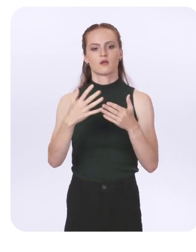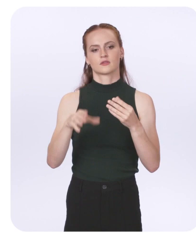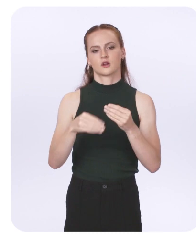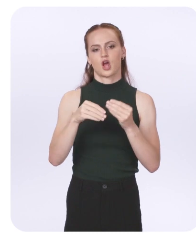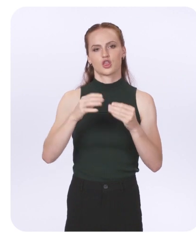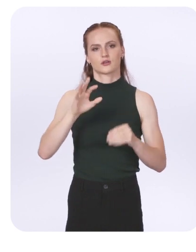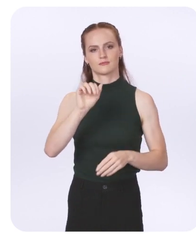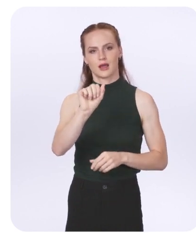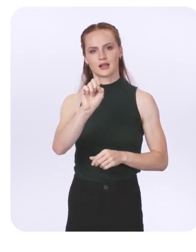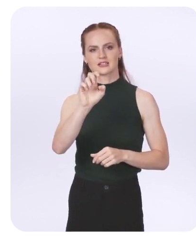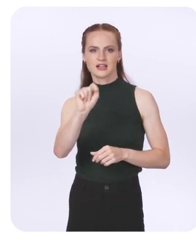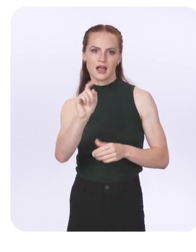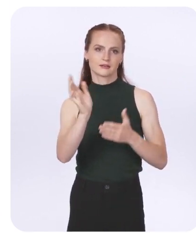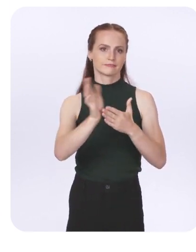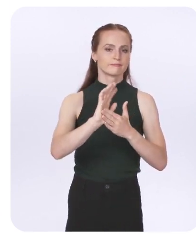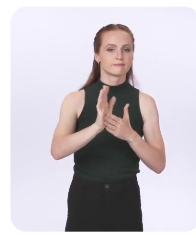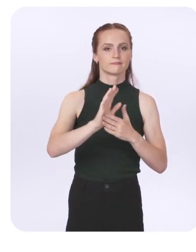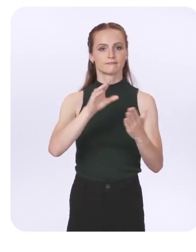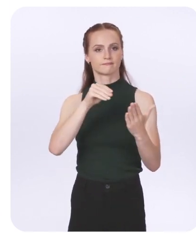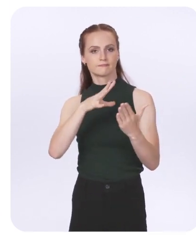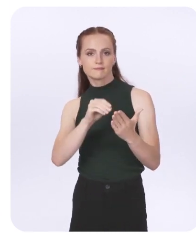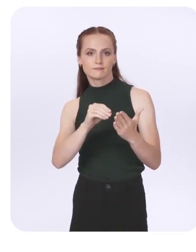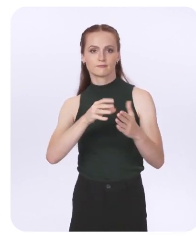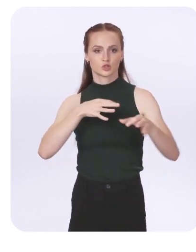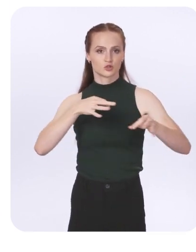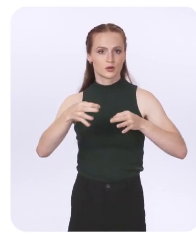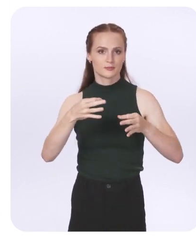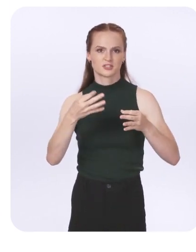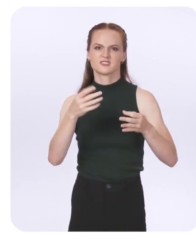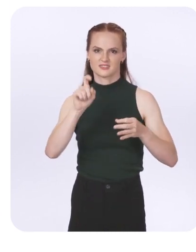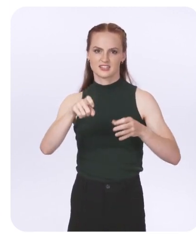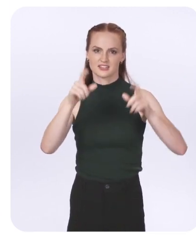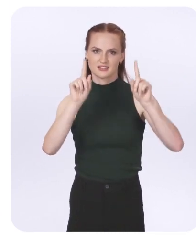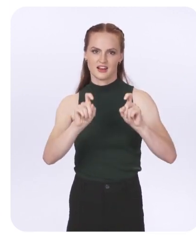both internal as well as external. As it varies between projects,